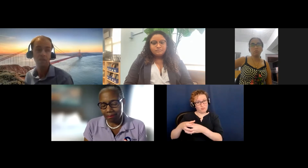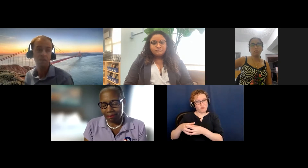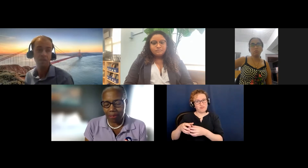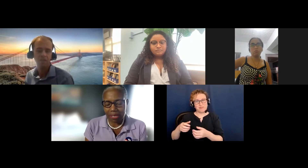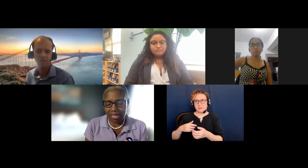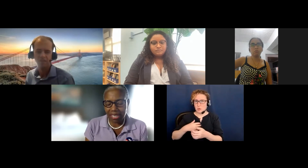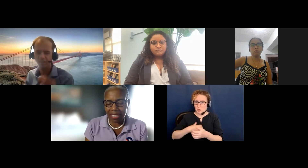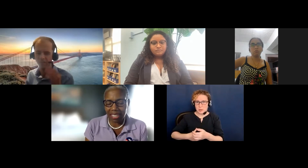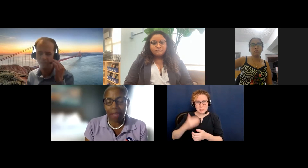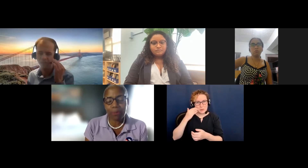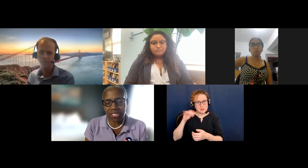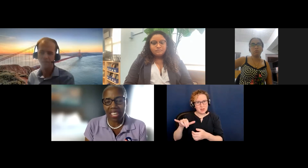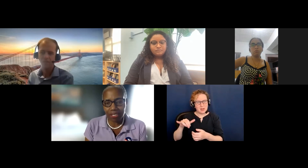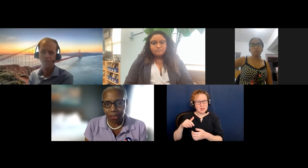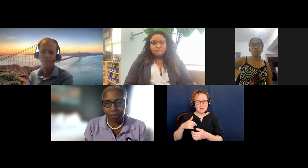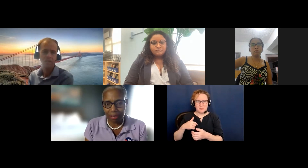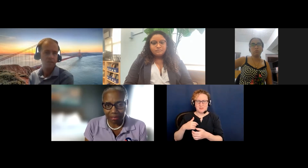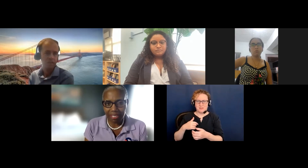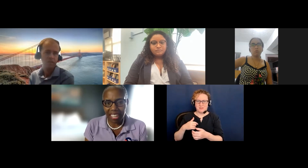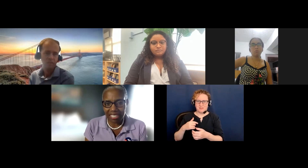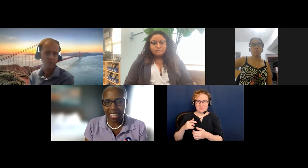That was the thing that I wished I had known ahead of time.